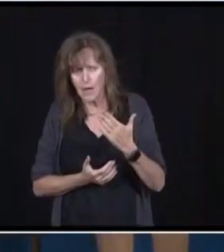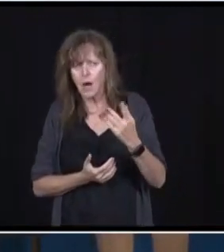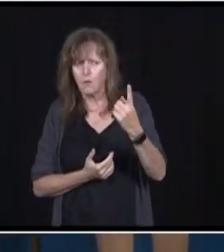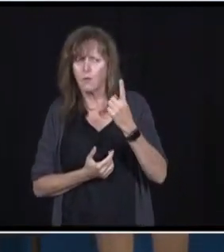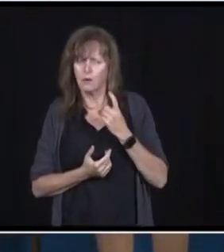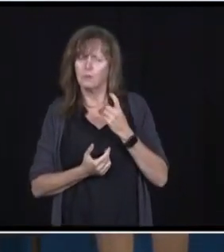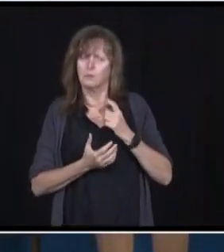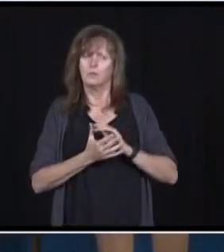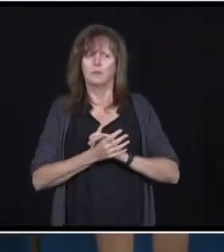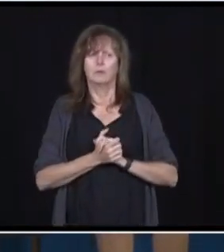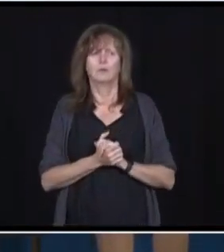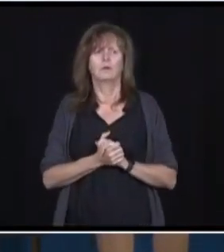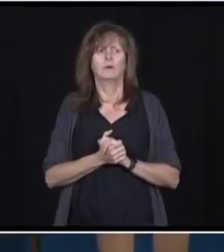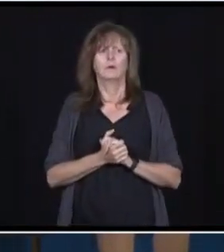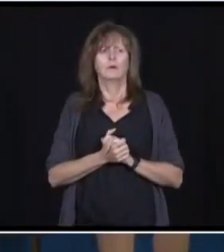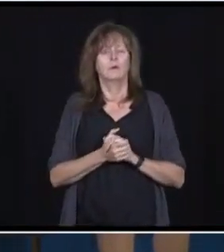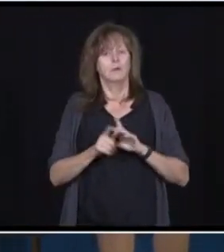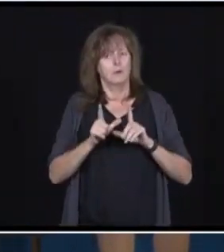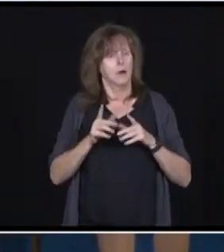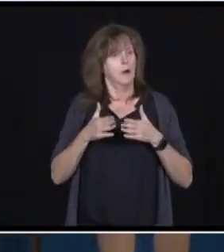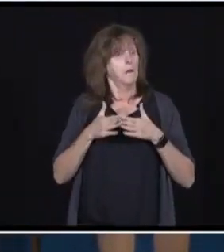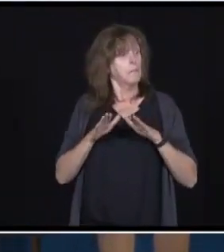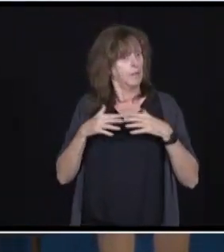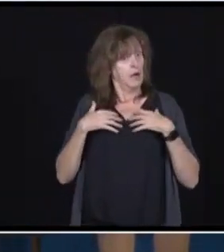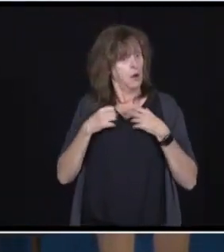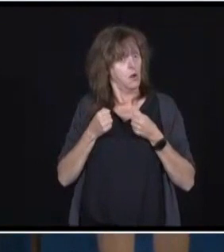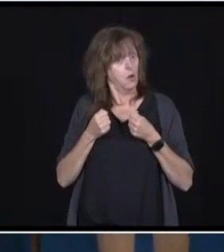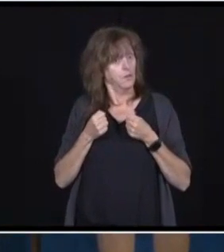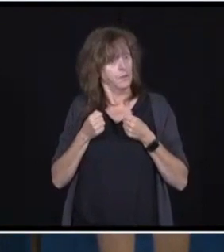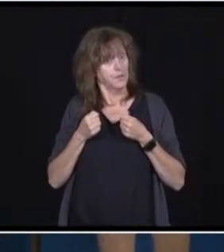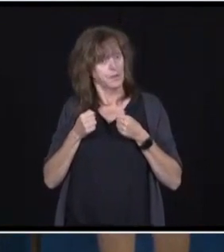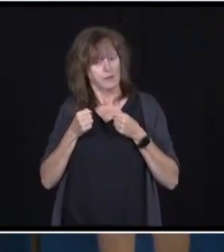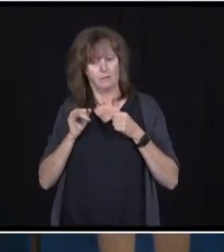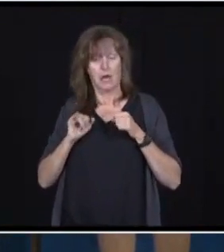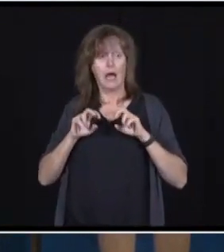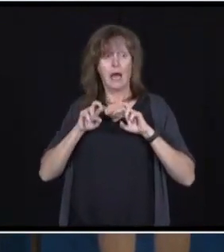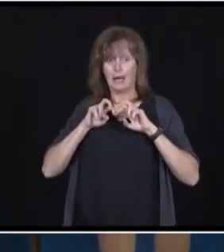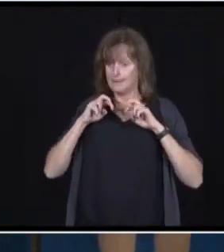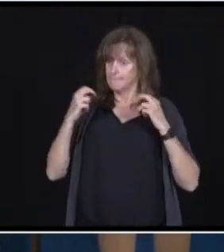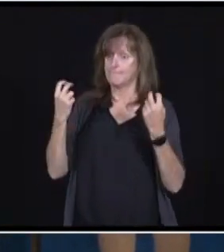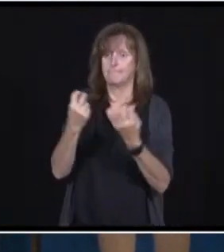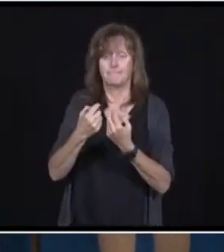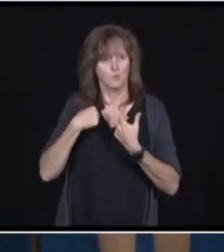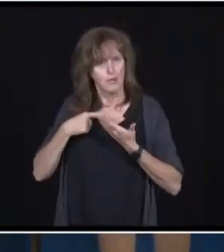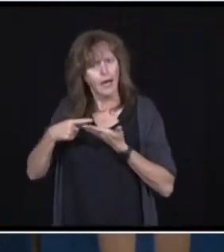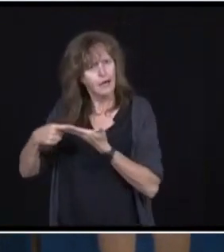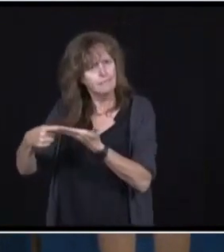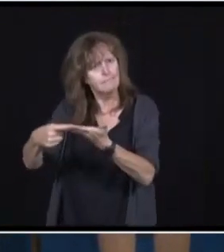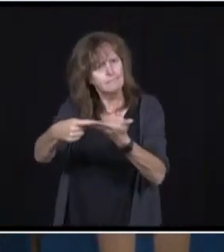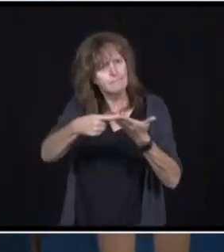Thank you. Yeah, thank you for that question. And our public health measures table is looking at